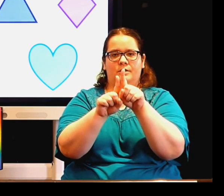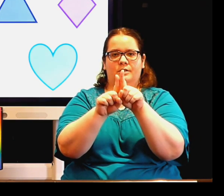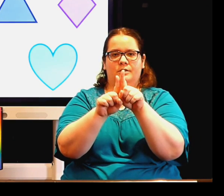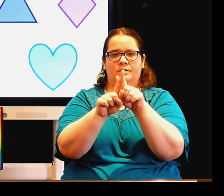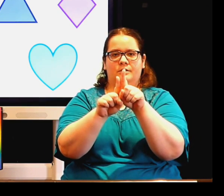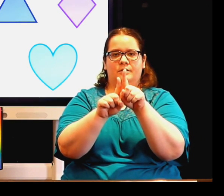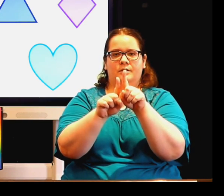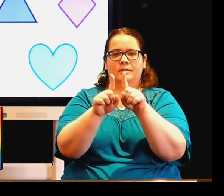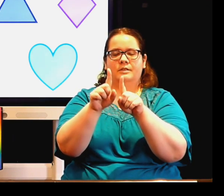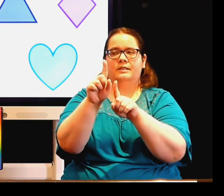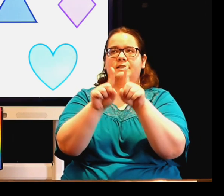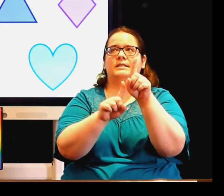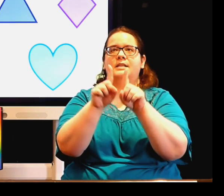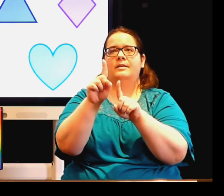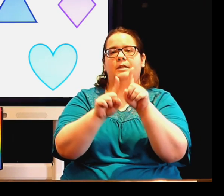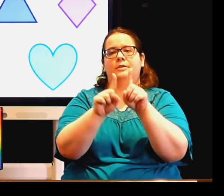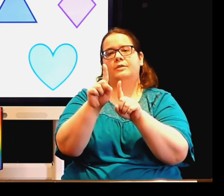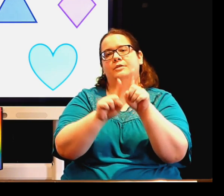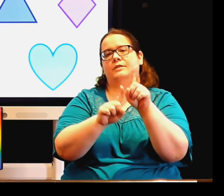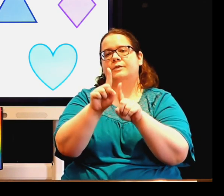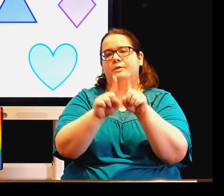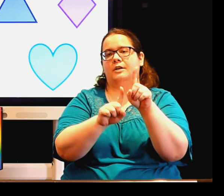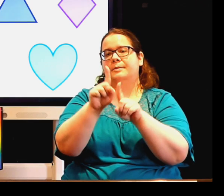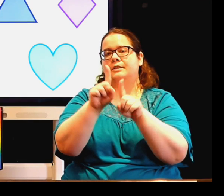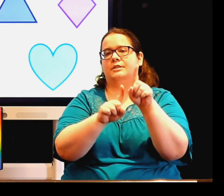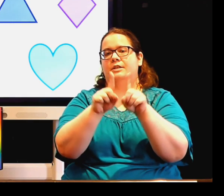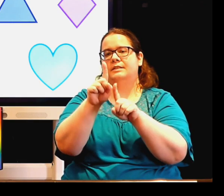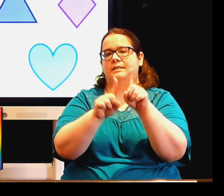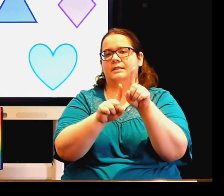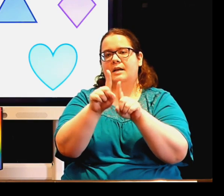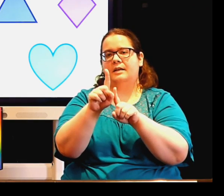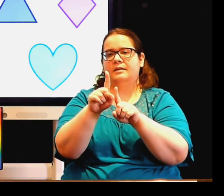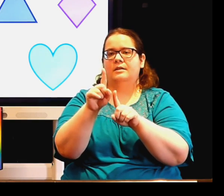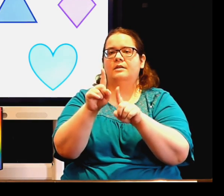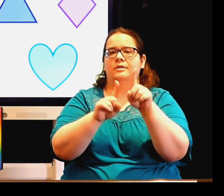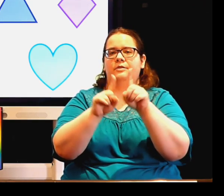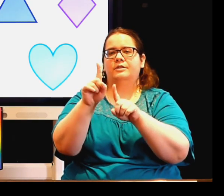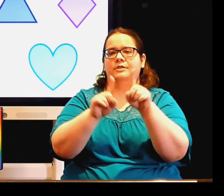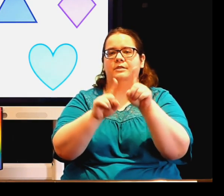So this is the same that you would use if you were talking about the stars in the sky. You also use